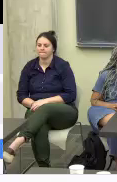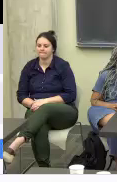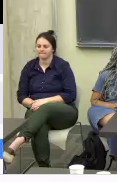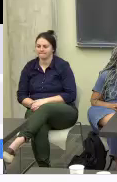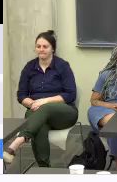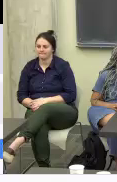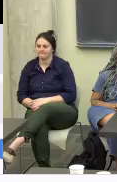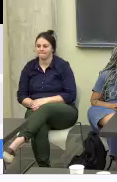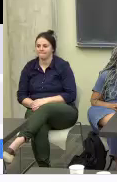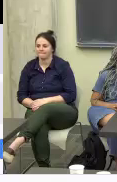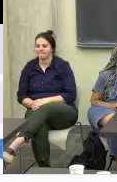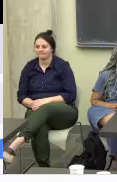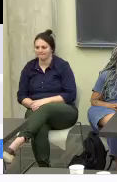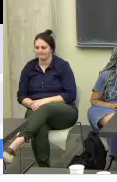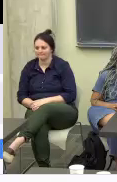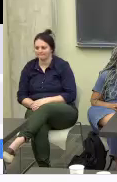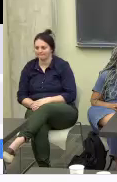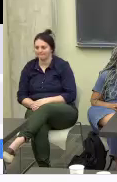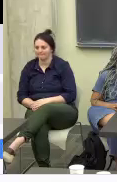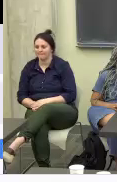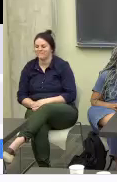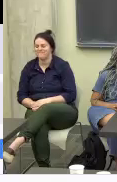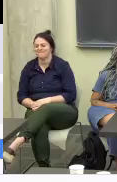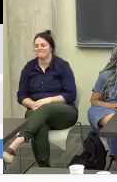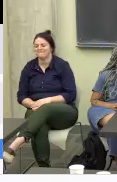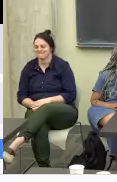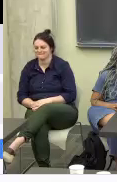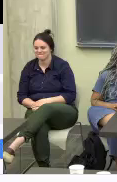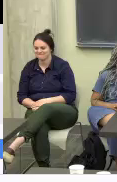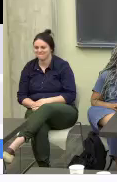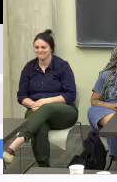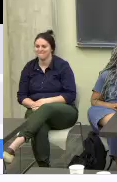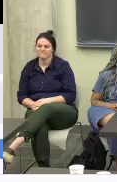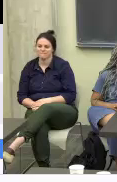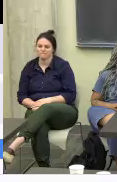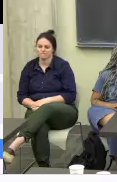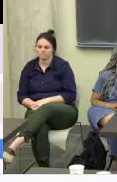And that's the purpose of this. That's the goal. We want it to be as free flowing as possible.